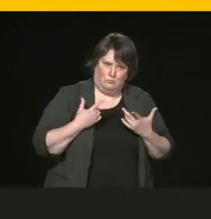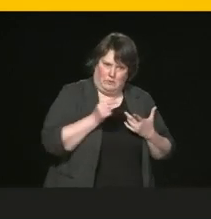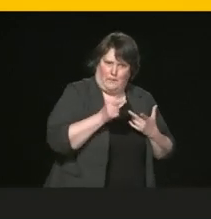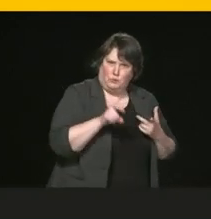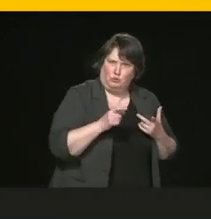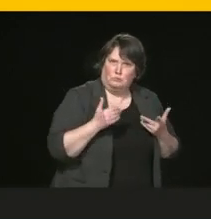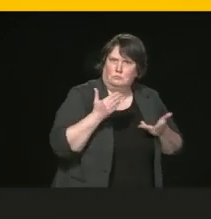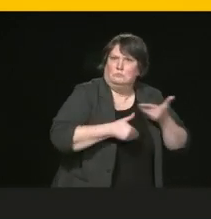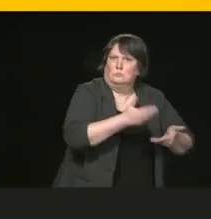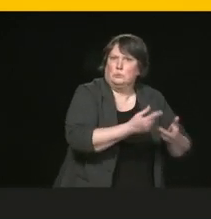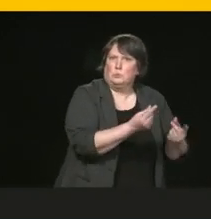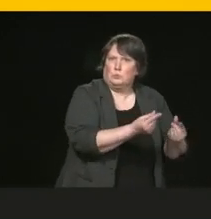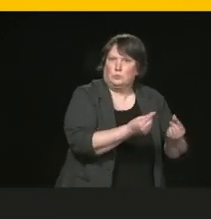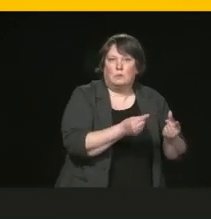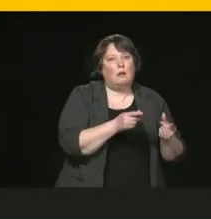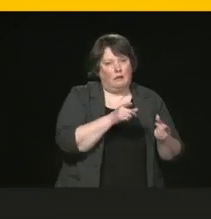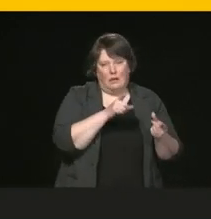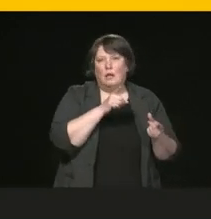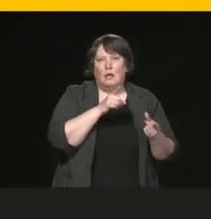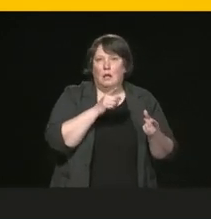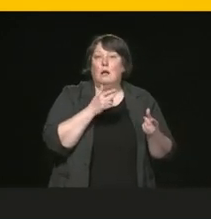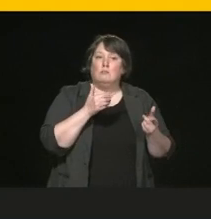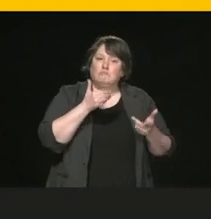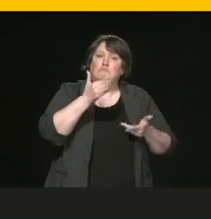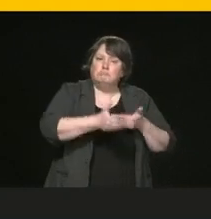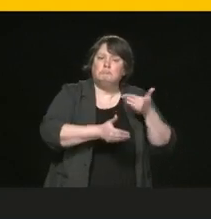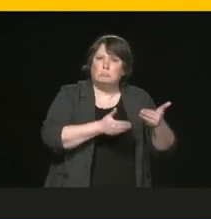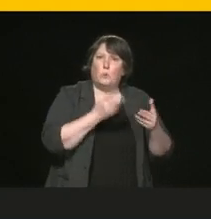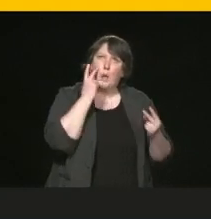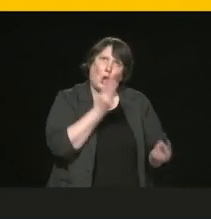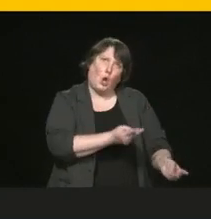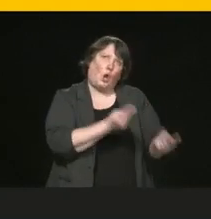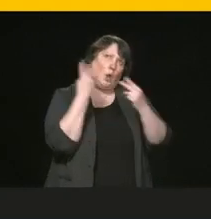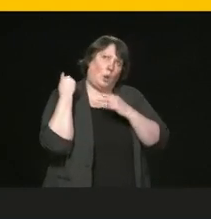ALONGSIDE OUR DOMESTIC EXPERTS ON WHAT WE NEED TO DO NOW.